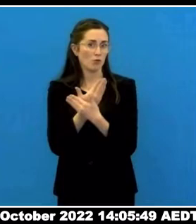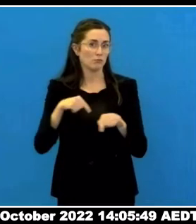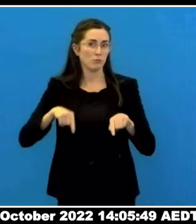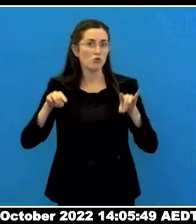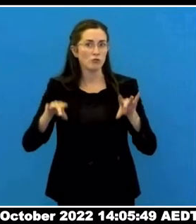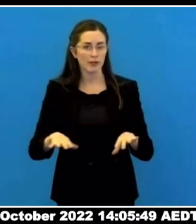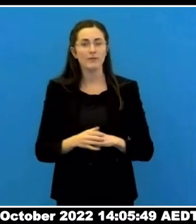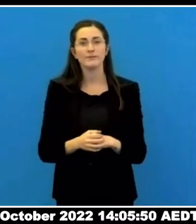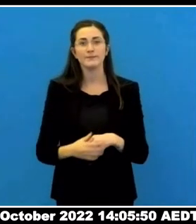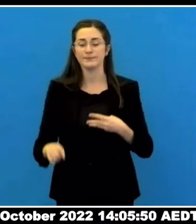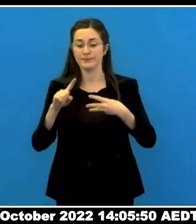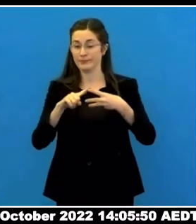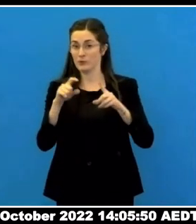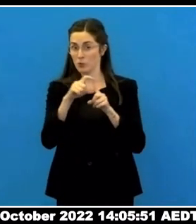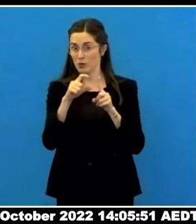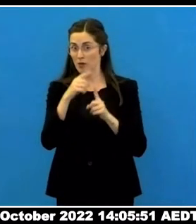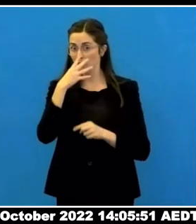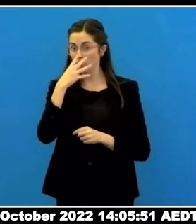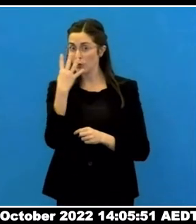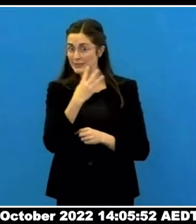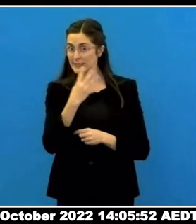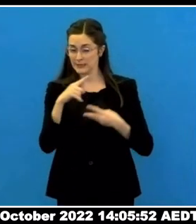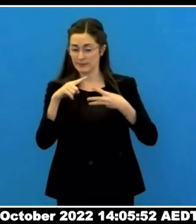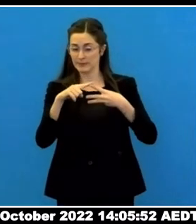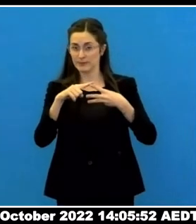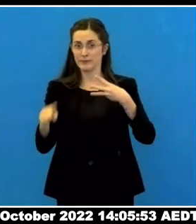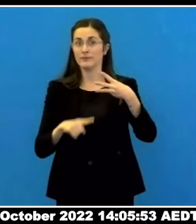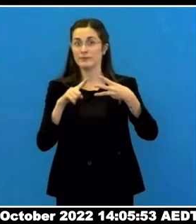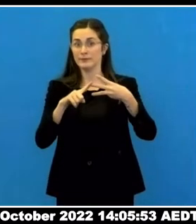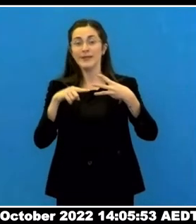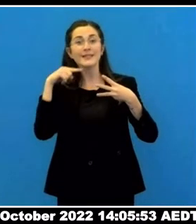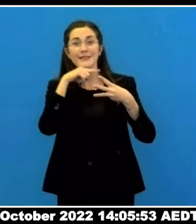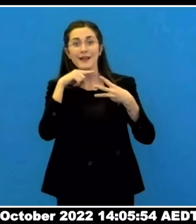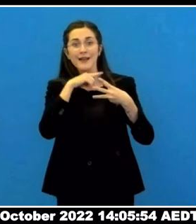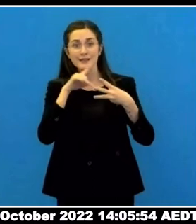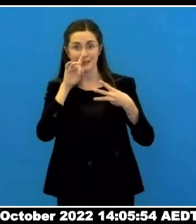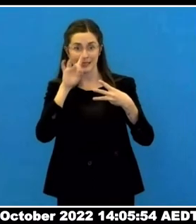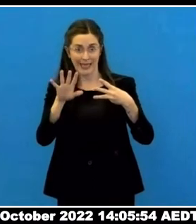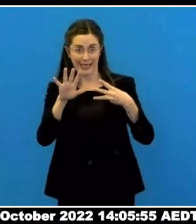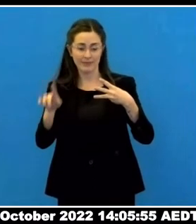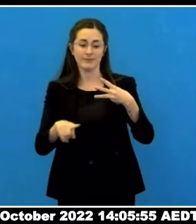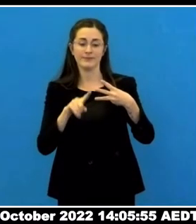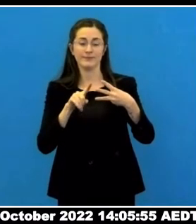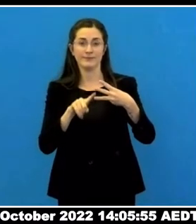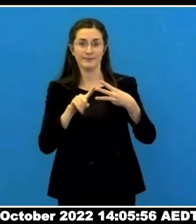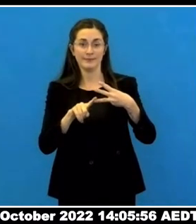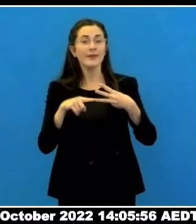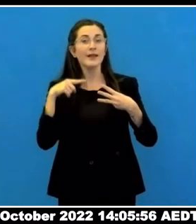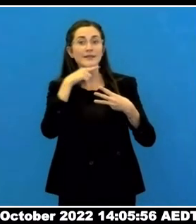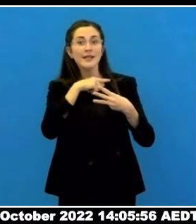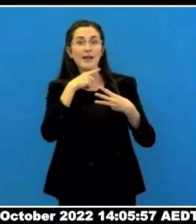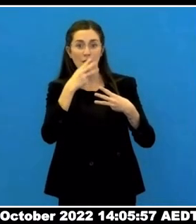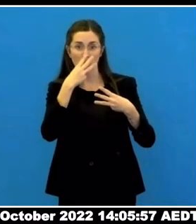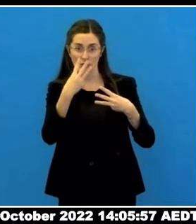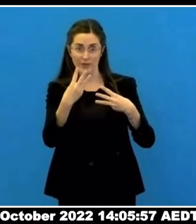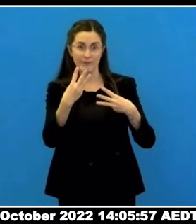My eldest daughter is 14, my second son is 10, and my youngest son is 3.